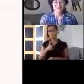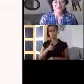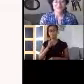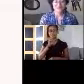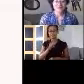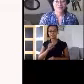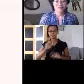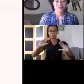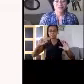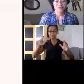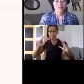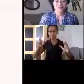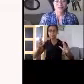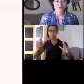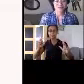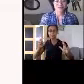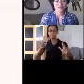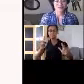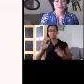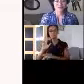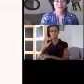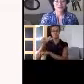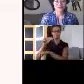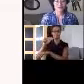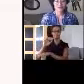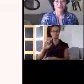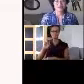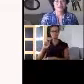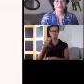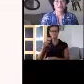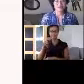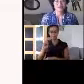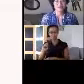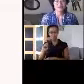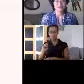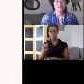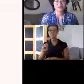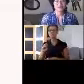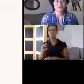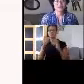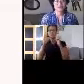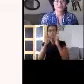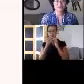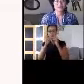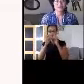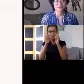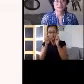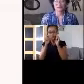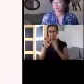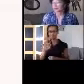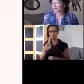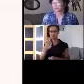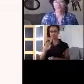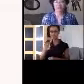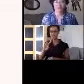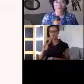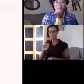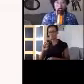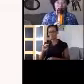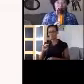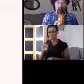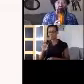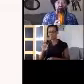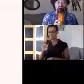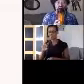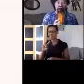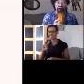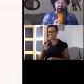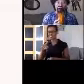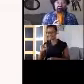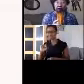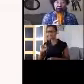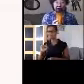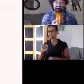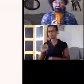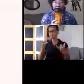was asked, “What are you going to do about the situation that happened in the US?”